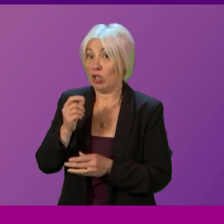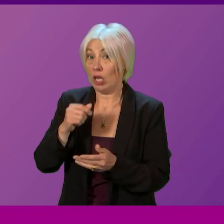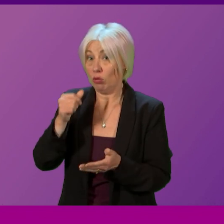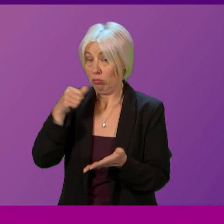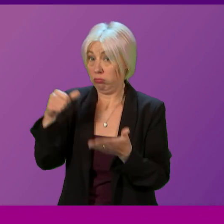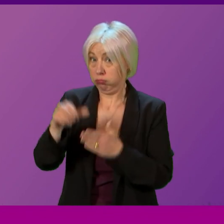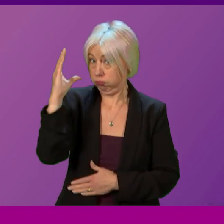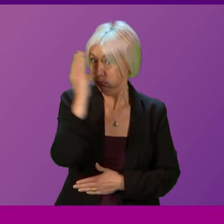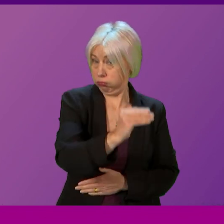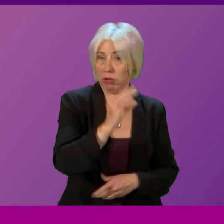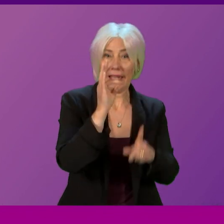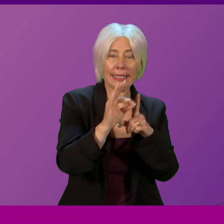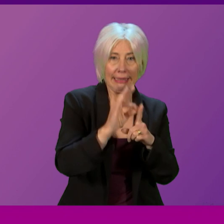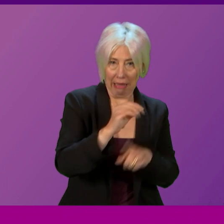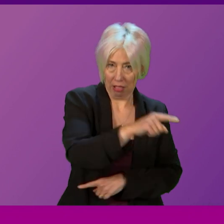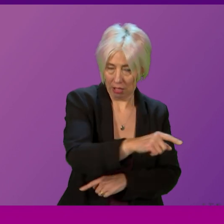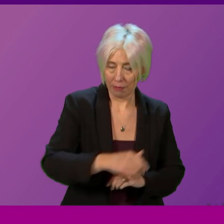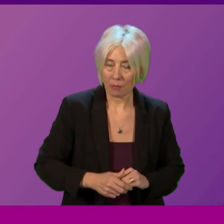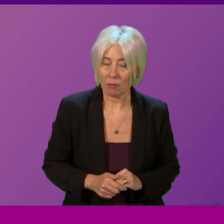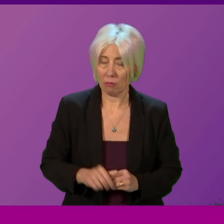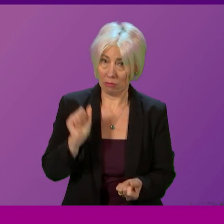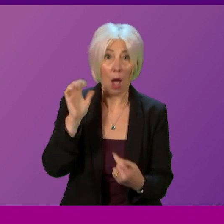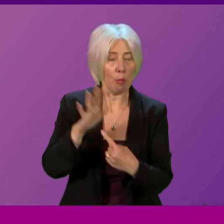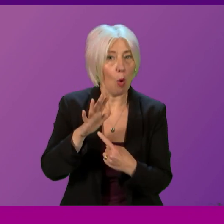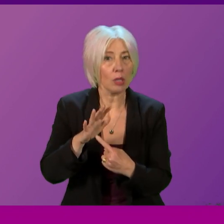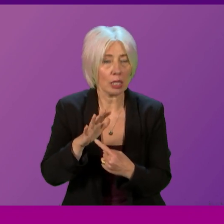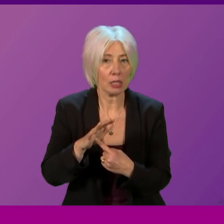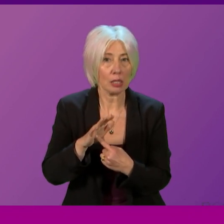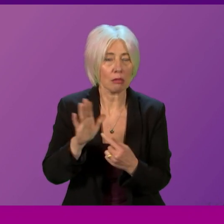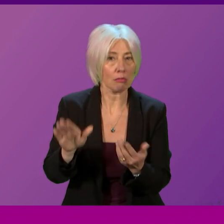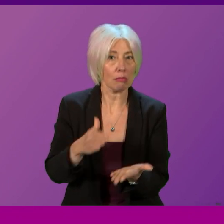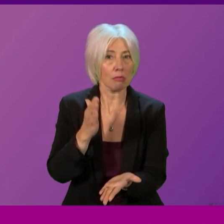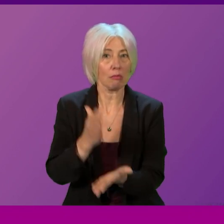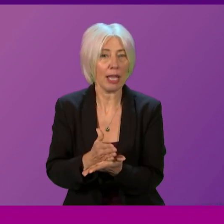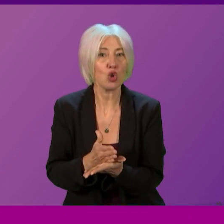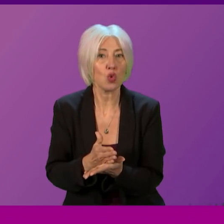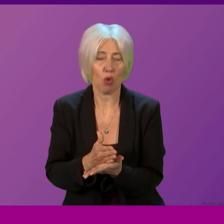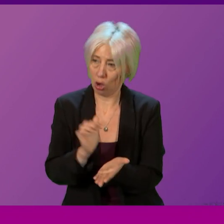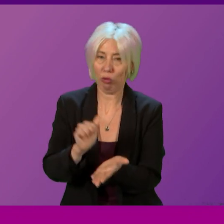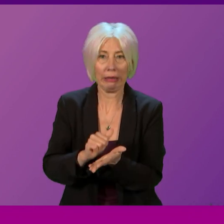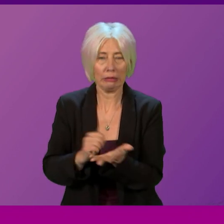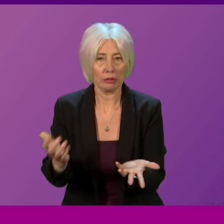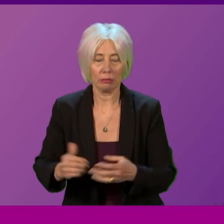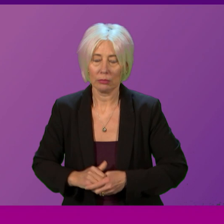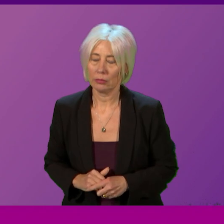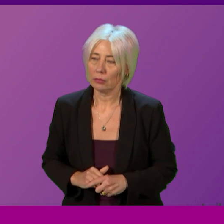with the detail on that; it is important that we make sure that the detail is right.